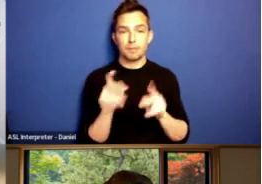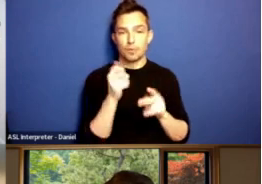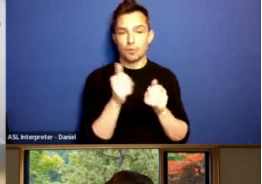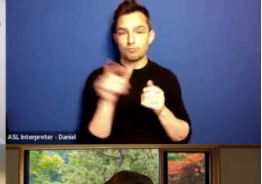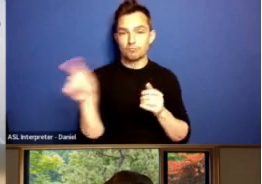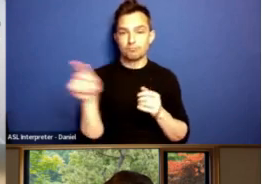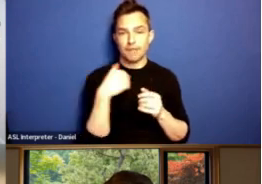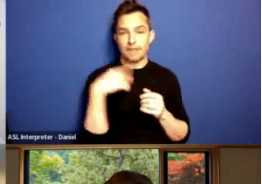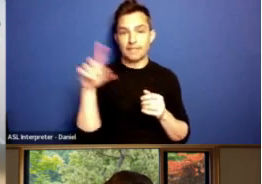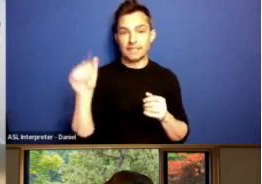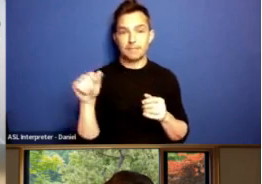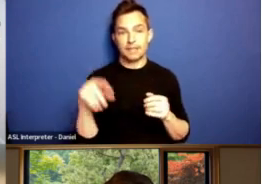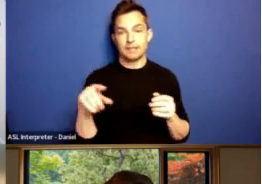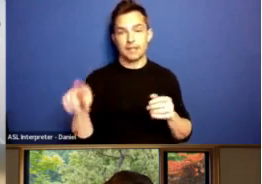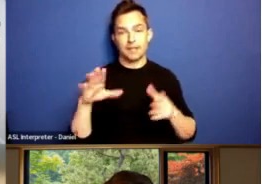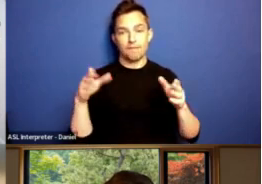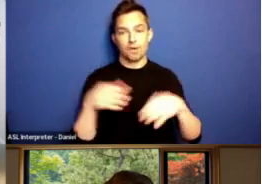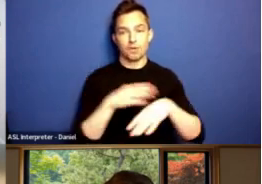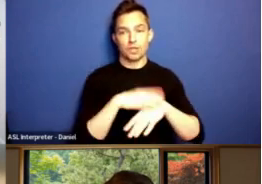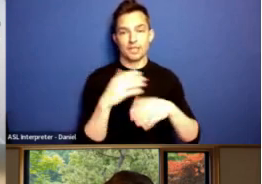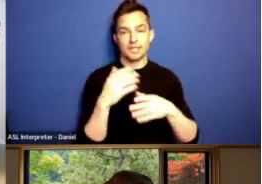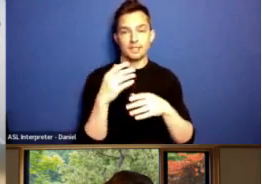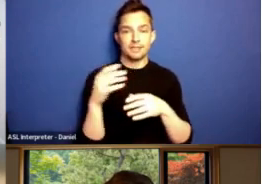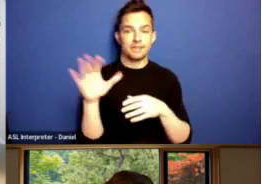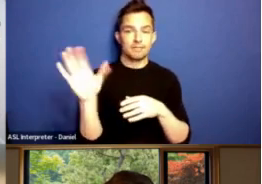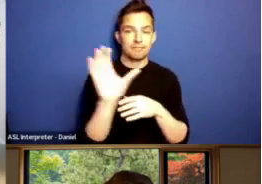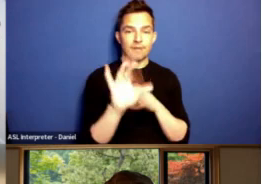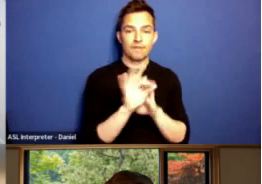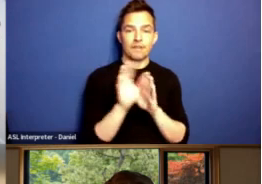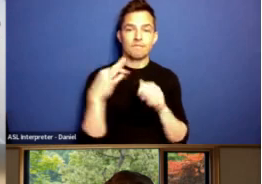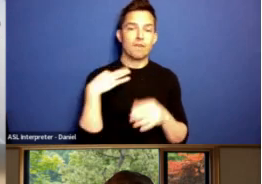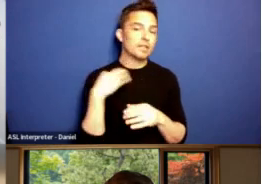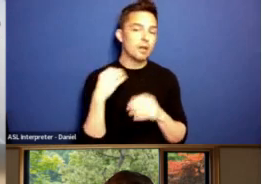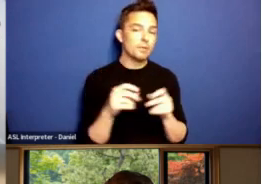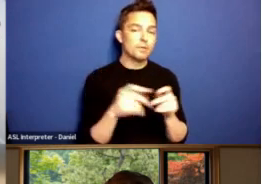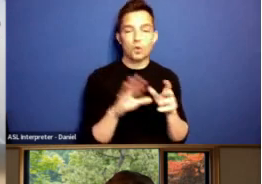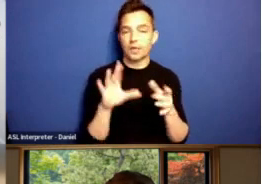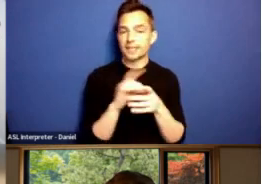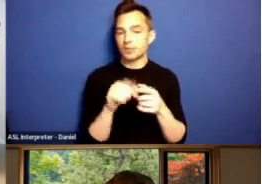supporting them on their journey to employment, that looks different for everyone. But as